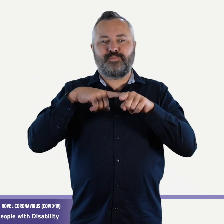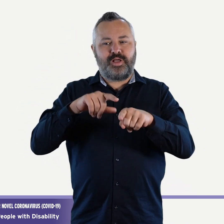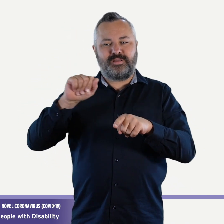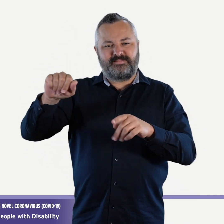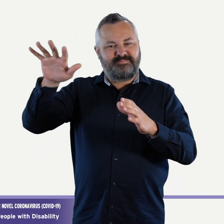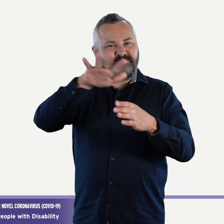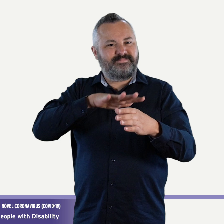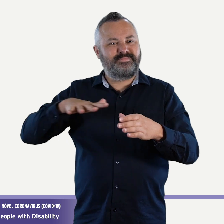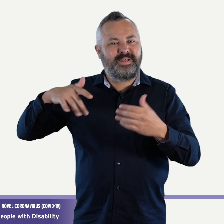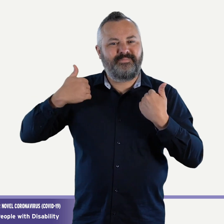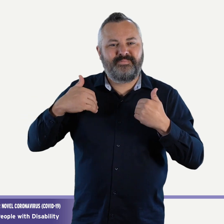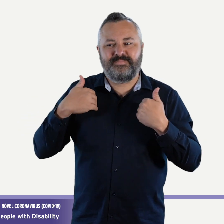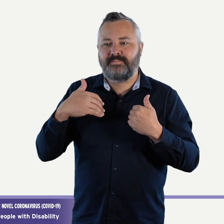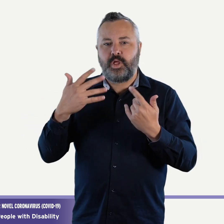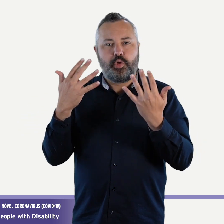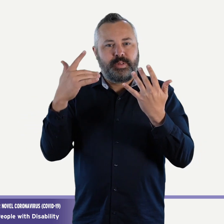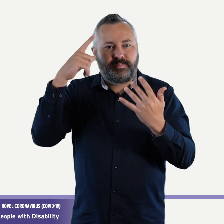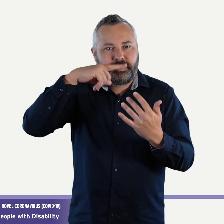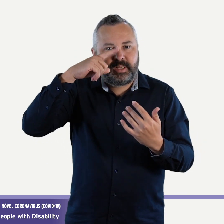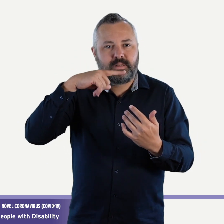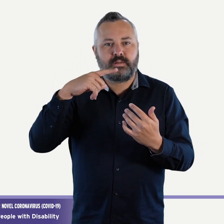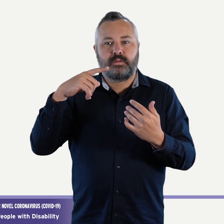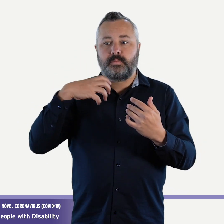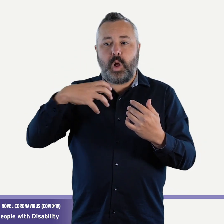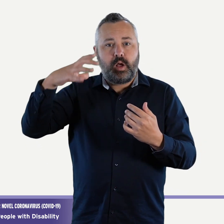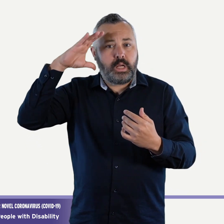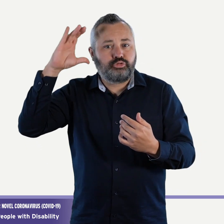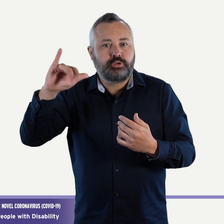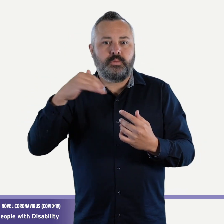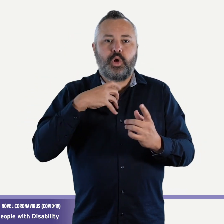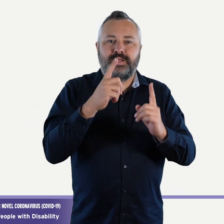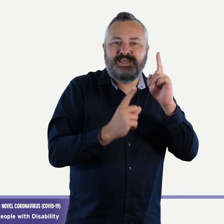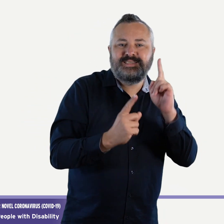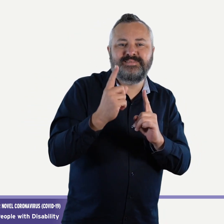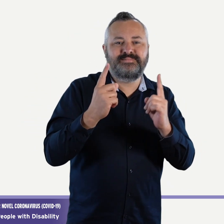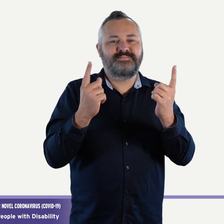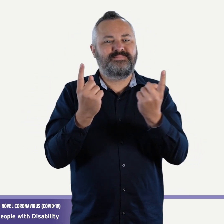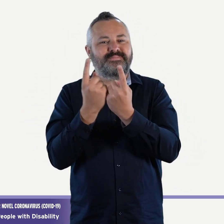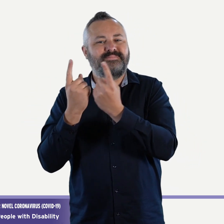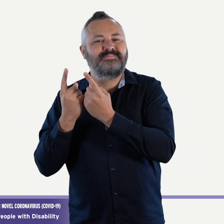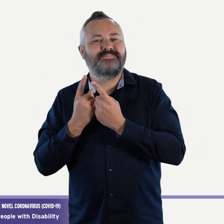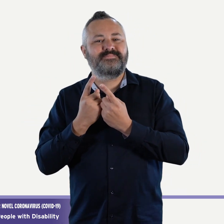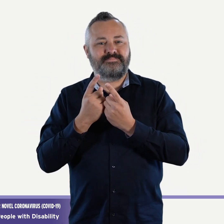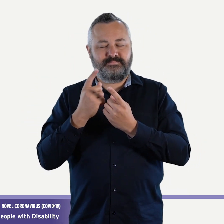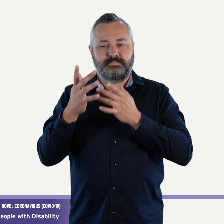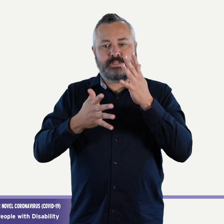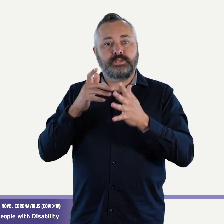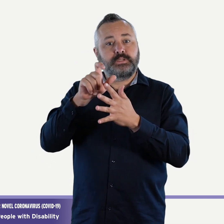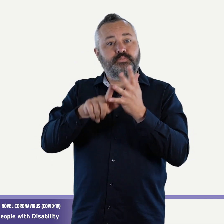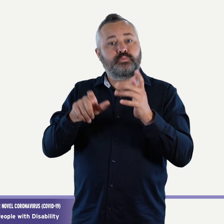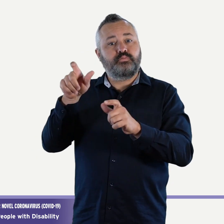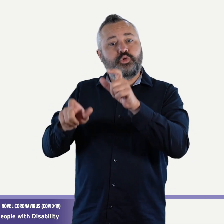This approach acknowledges the risk is not the same across all population groups,